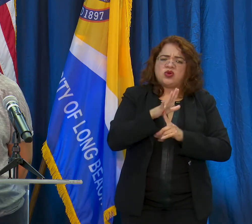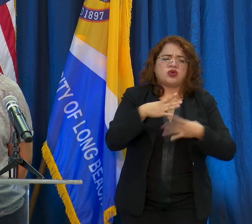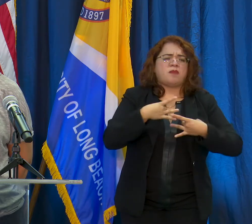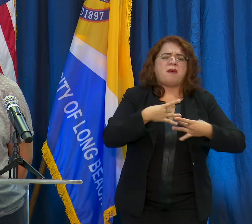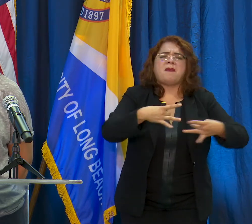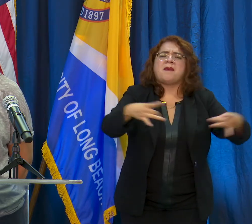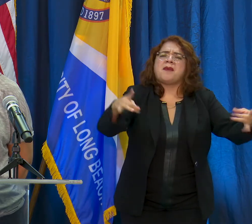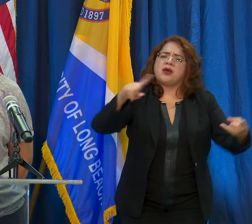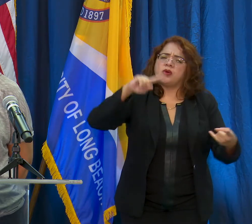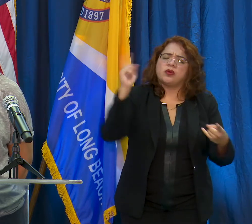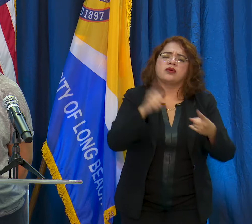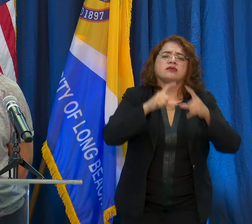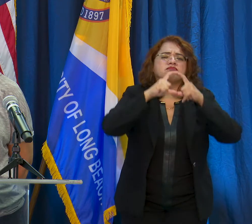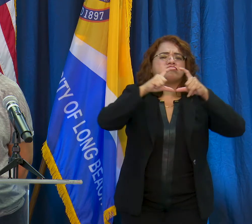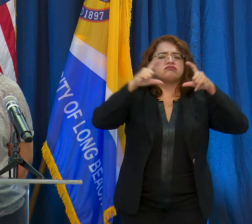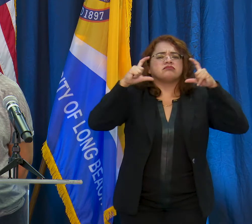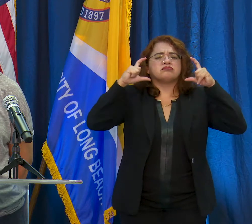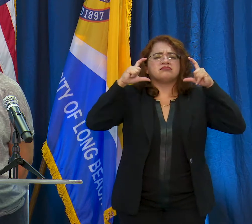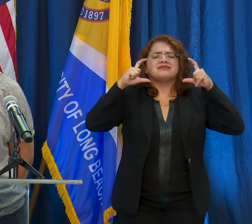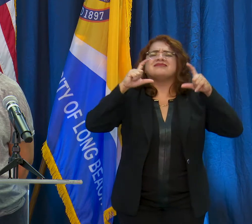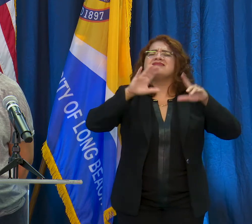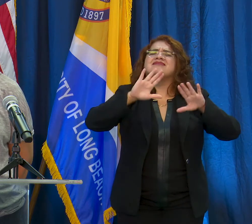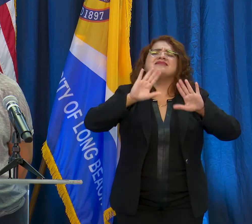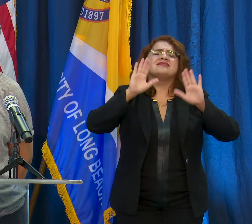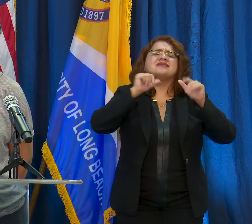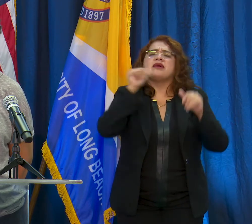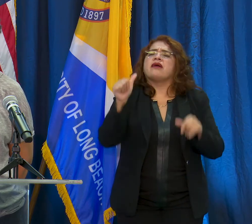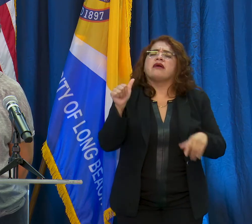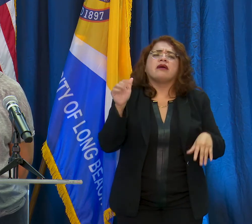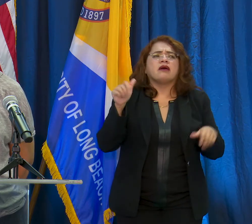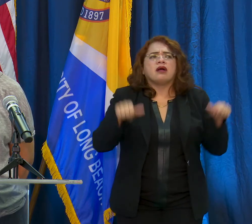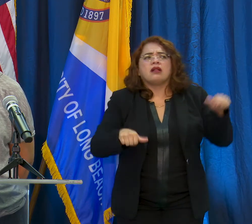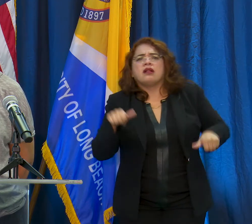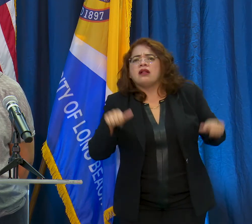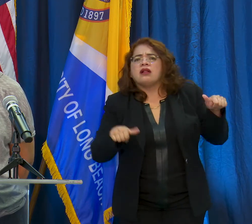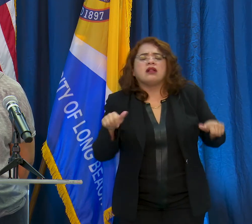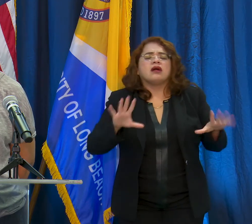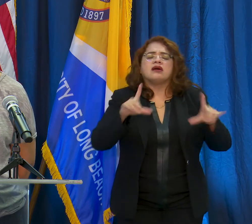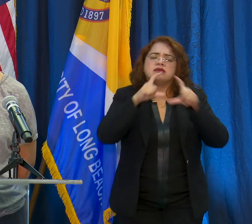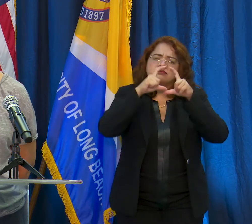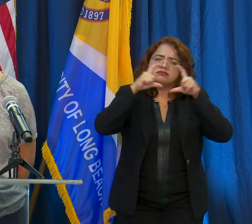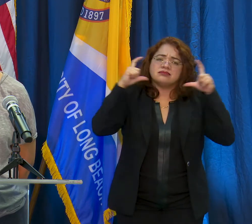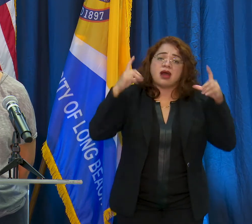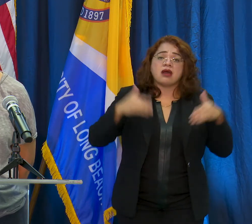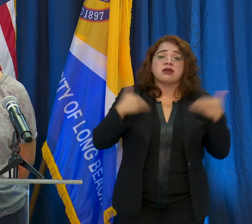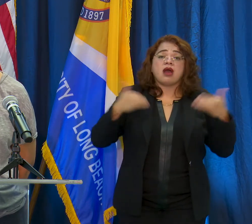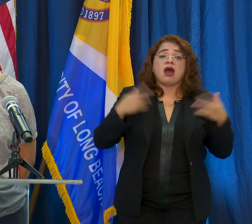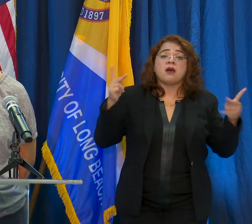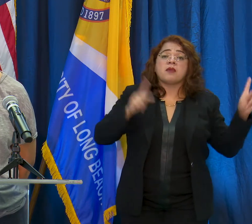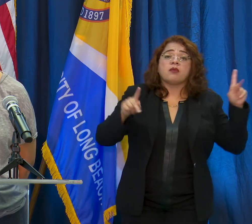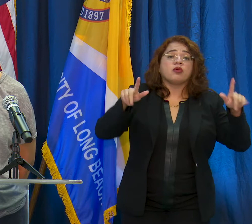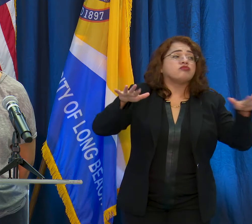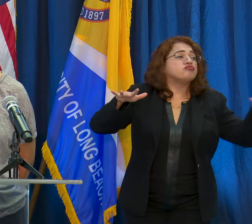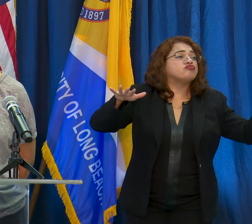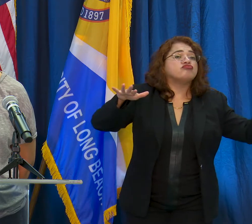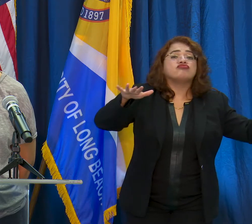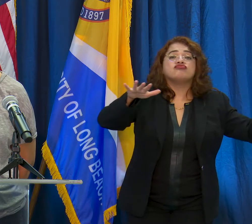masks and about not gathering. It's the things that younger people are doing and people out in our community that we really need to be